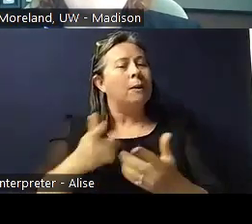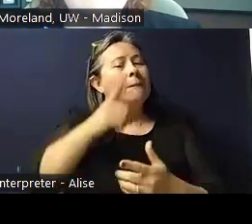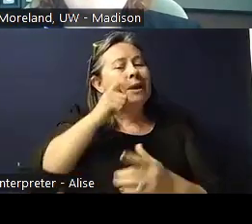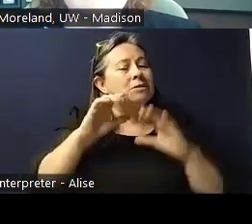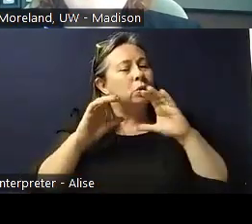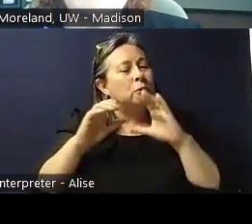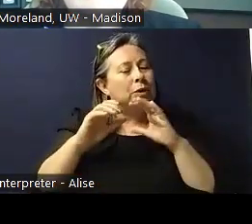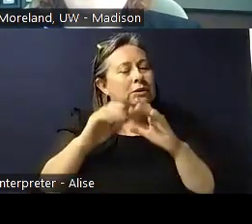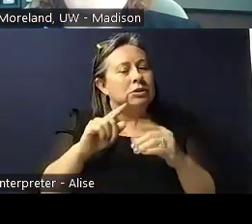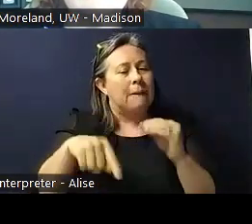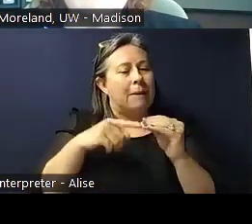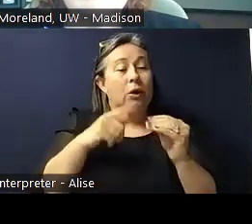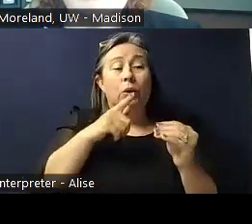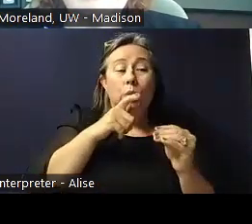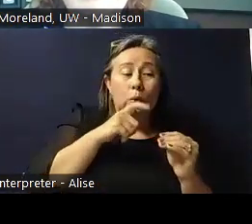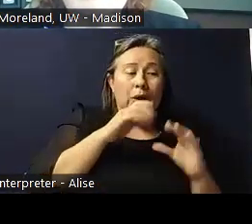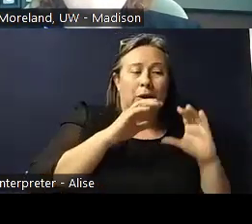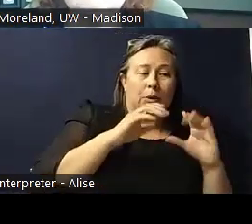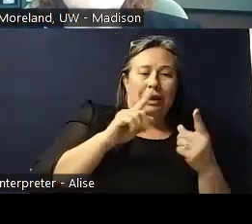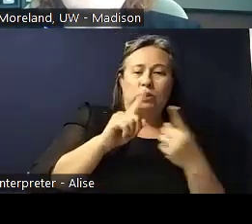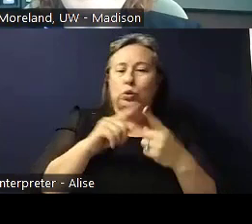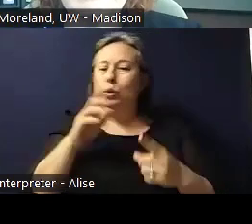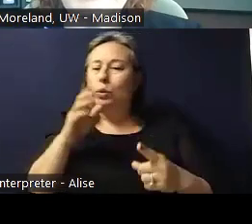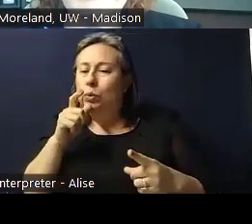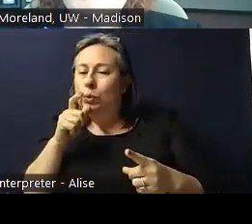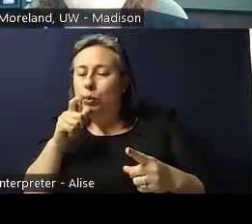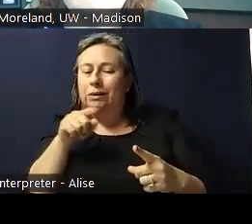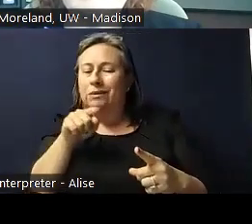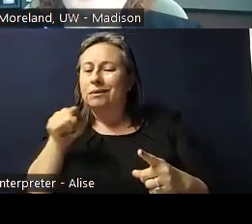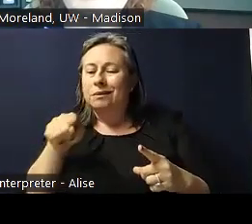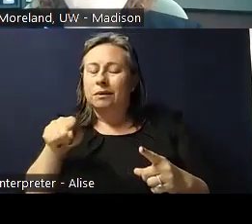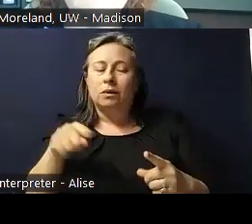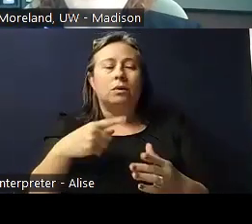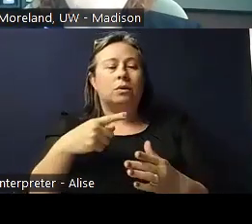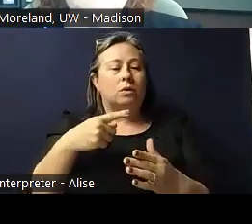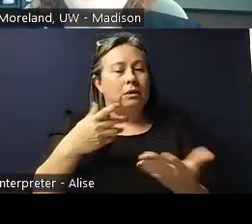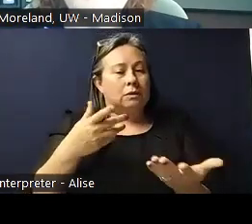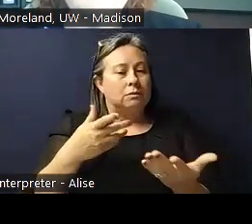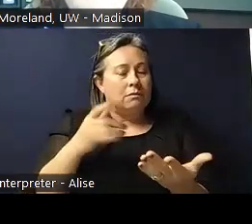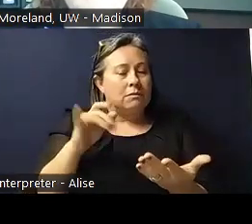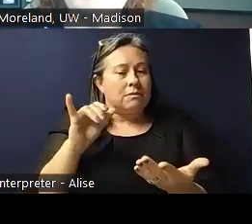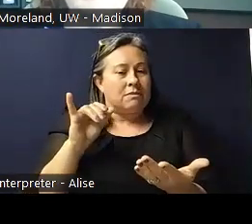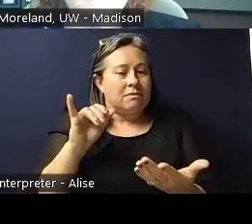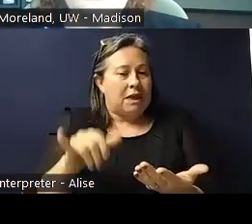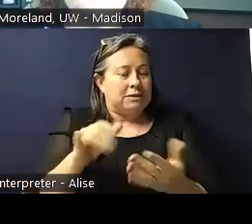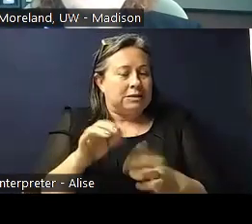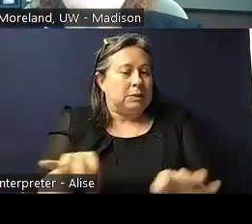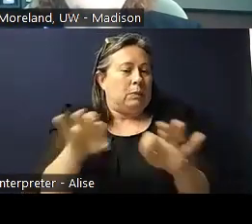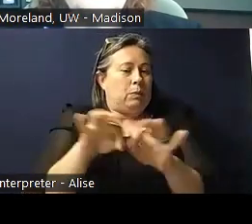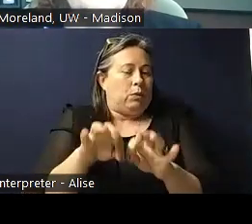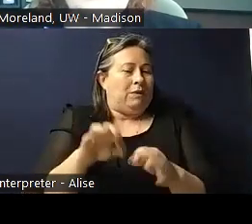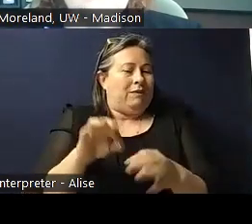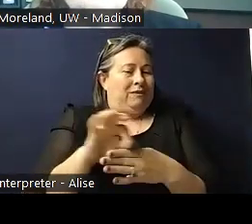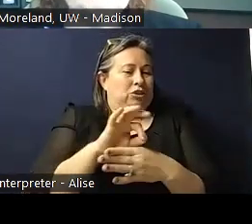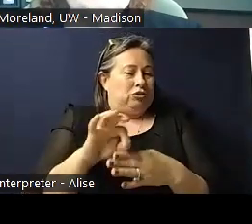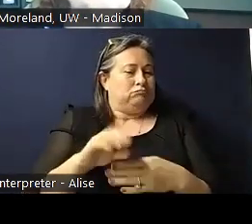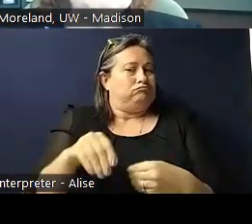about who's communicating to who and what we're bringing forward as important communication as well. Pamela Webb: Thank you. Kim Moreland: